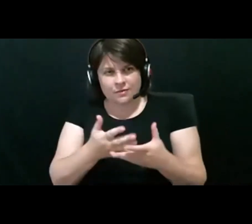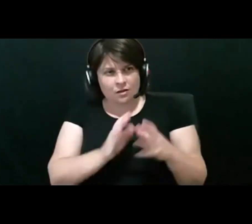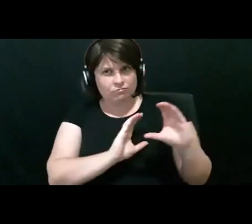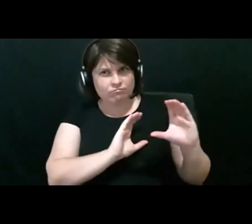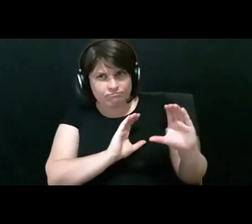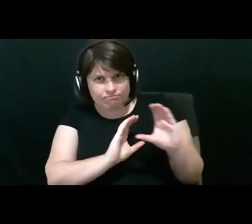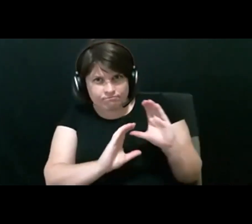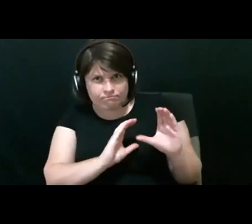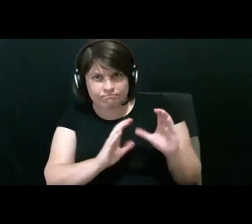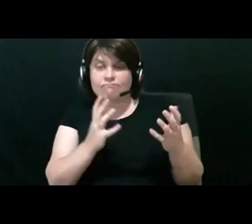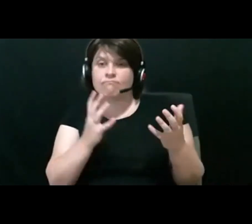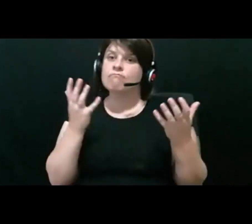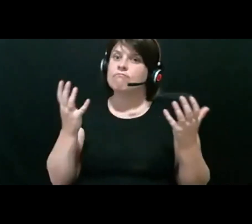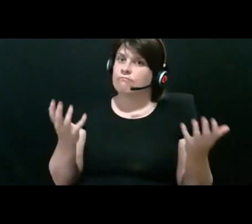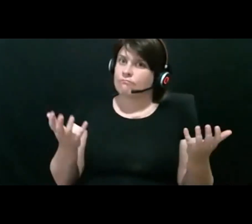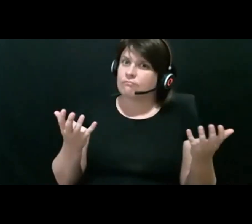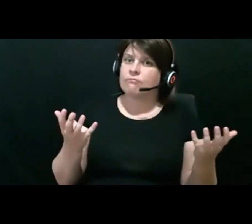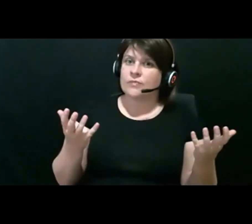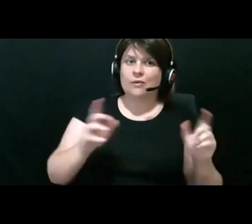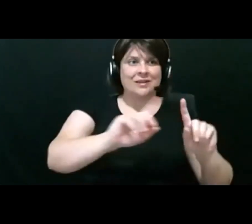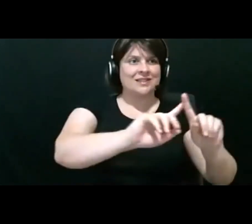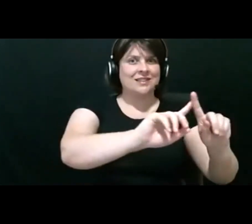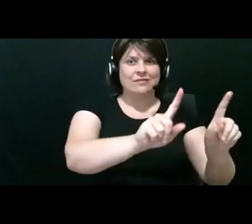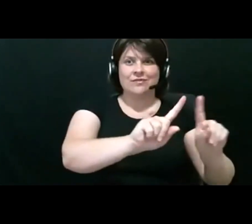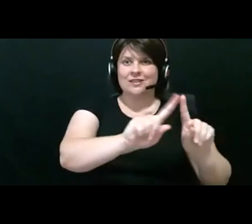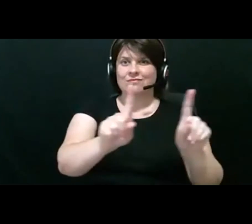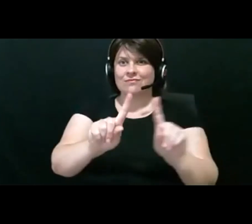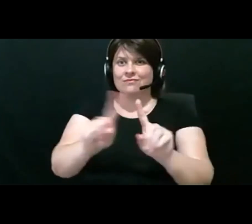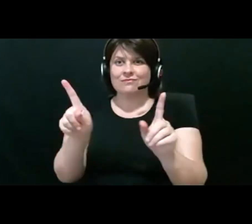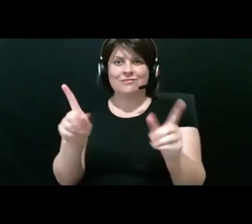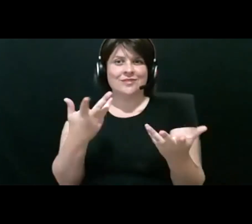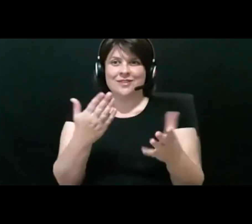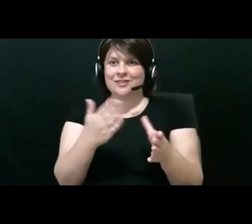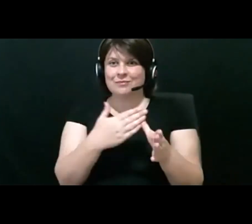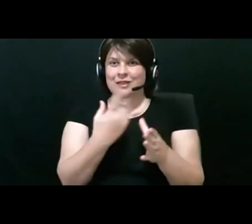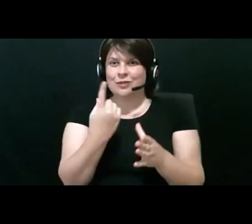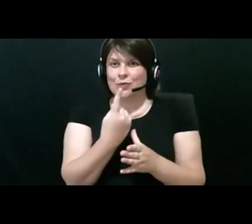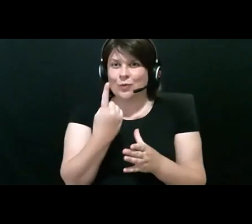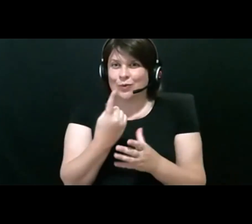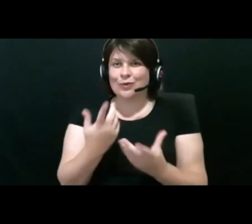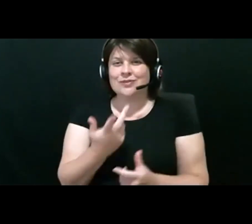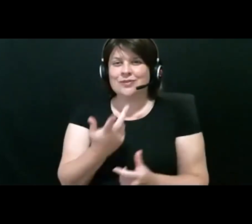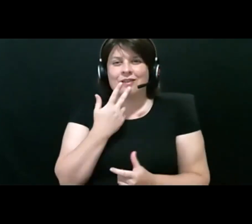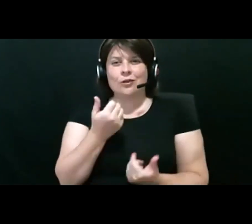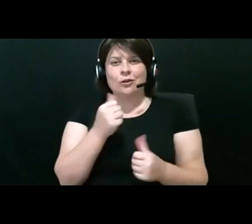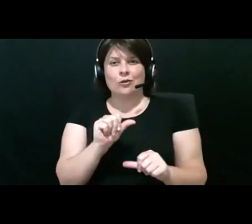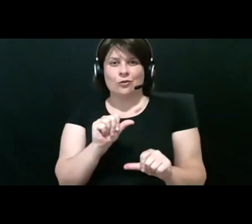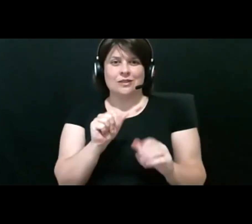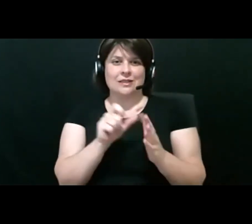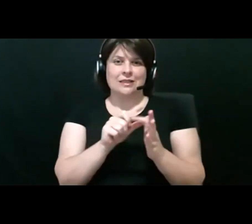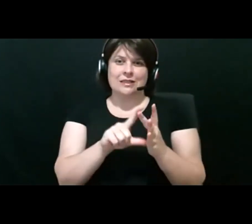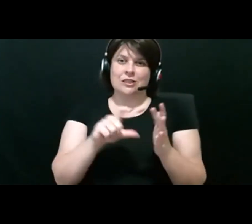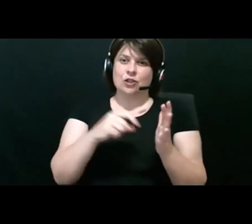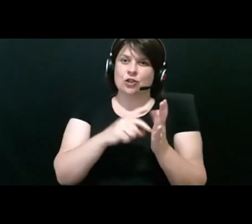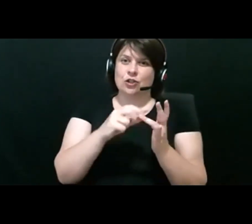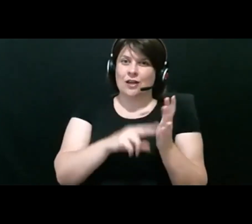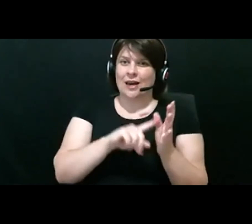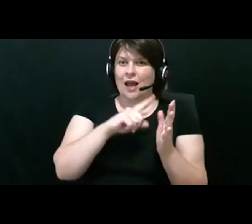are going to be different each time. So if you use a dictionary or a standardised dictionary,